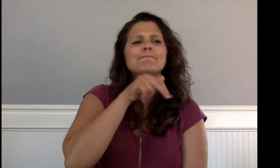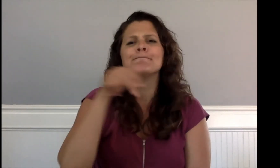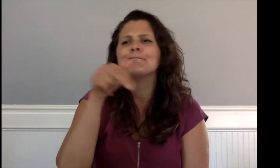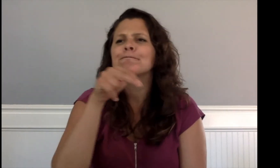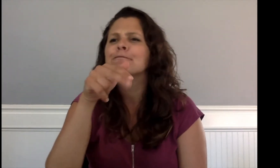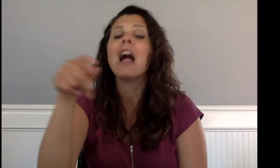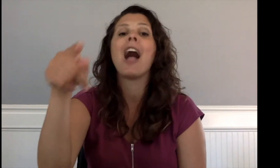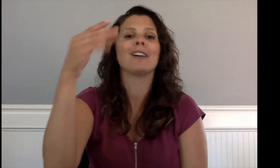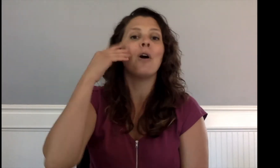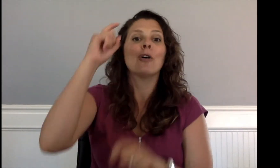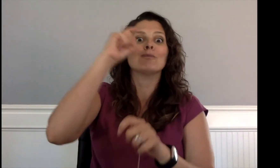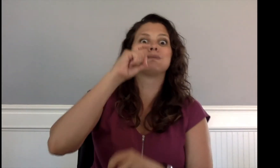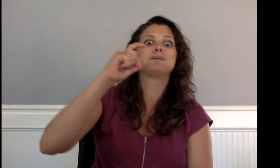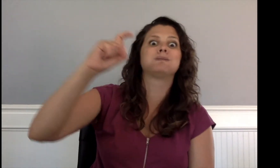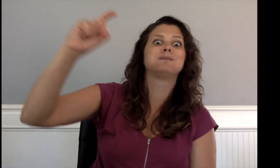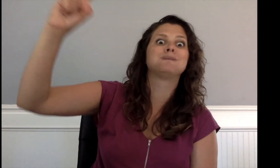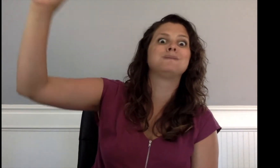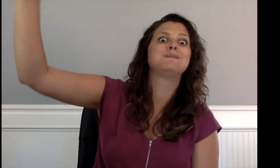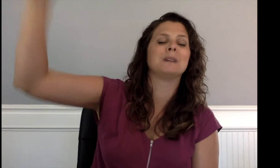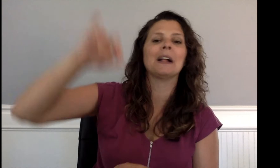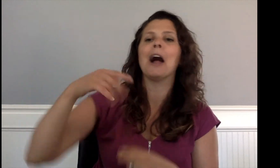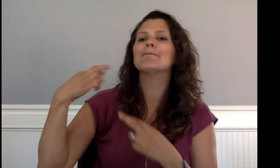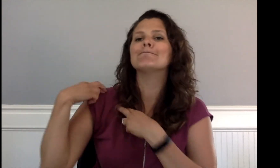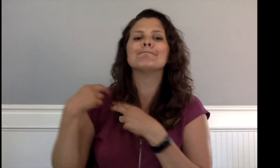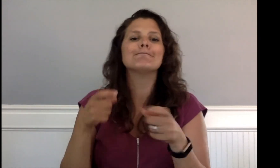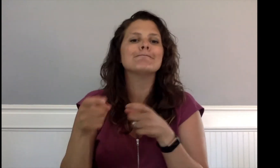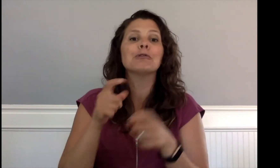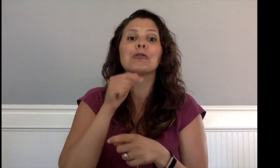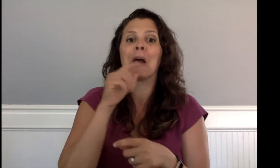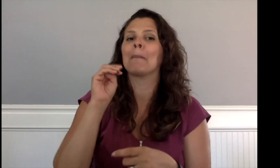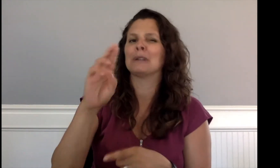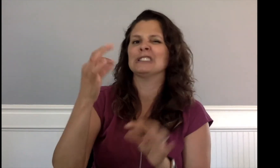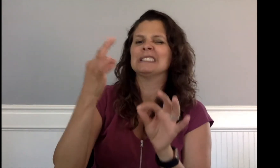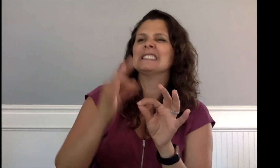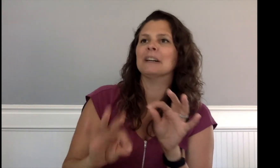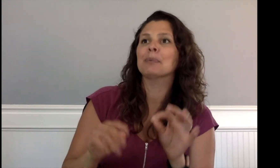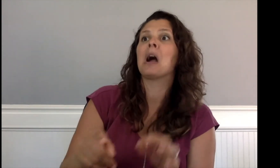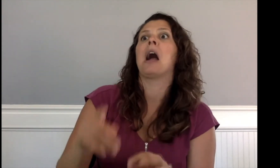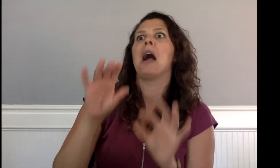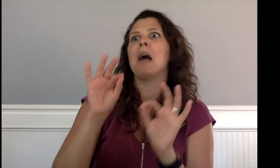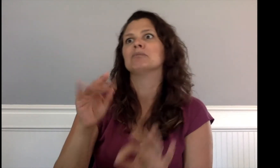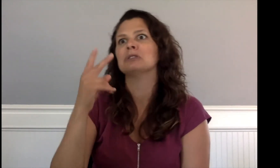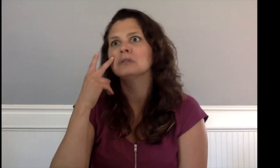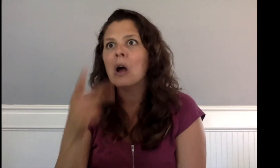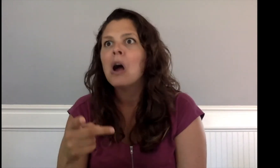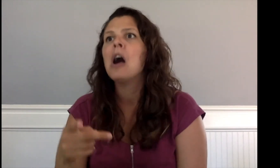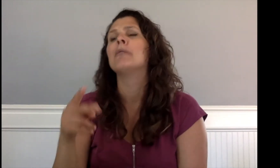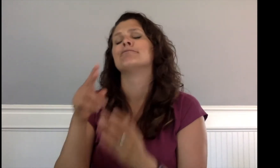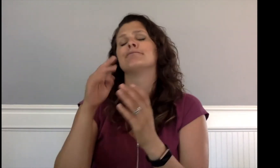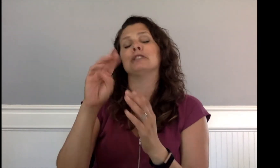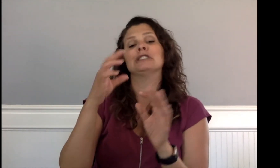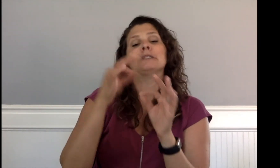Charlie walked to the gondola station, where Mr. Simple was reading a magazine while impatient